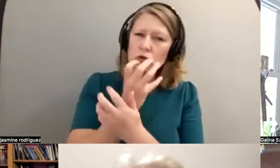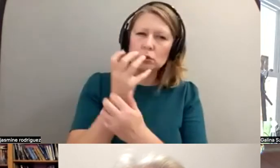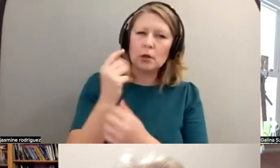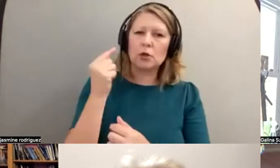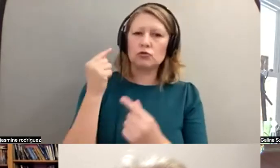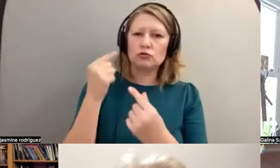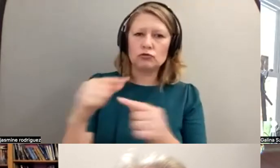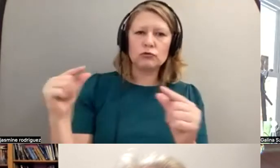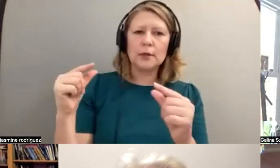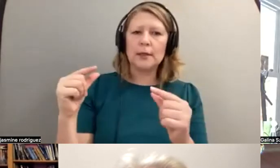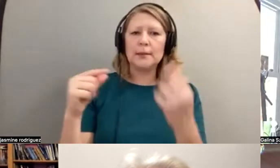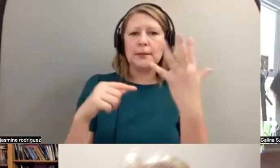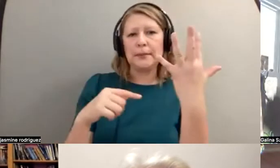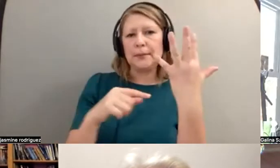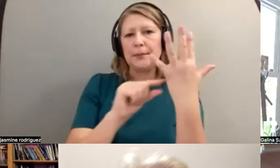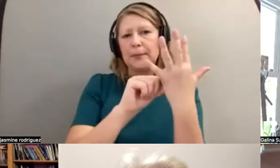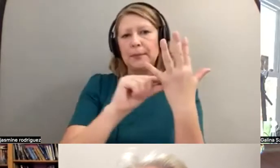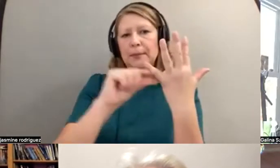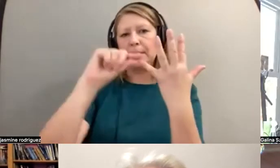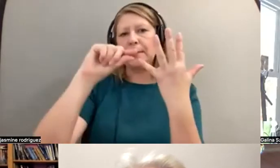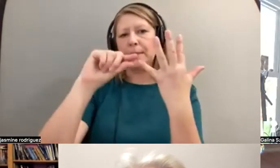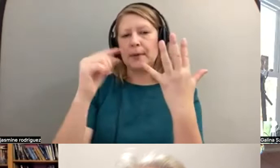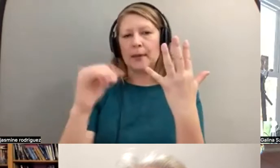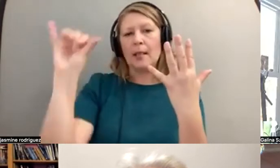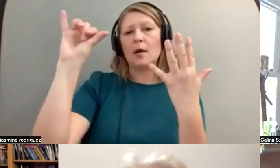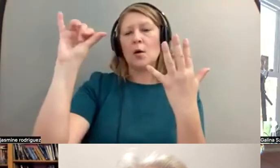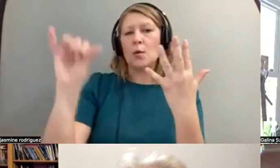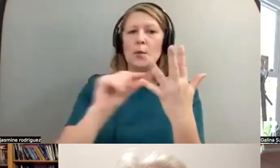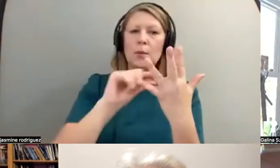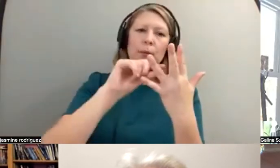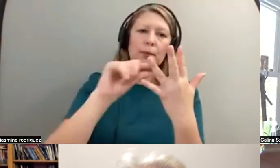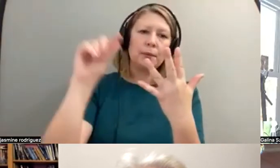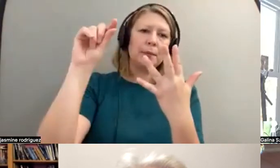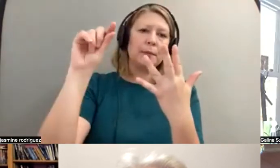branch is bright yellow in another. And they [are] different species,